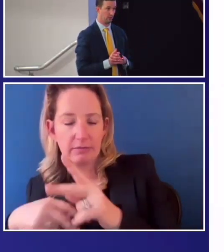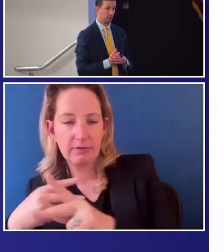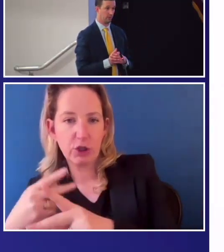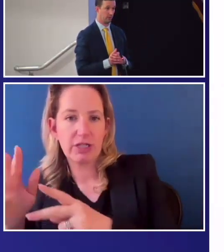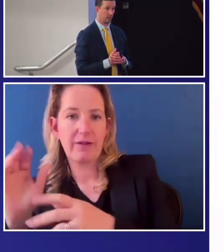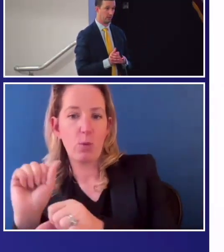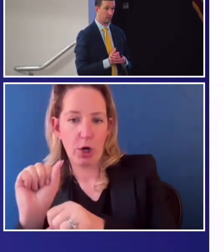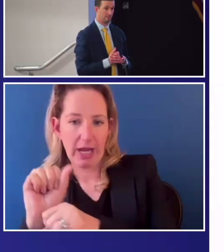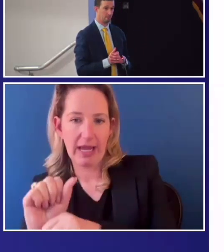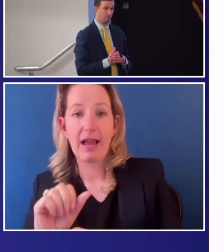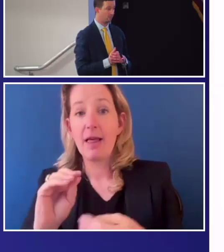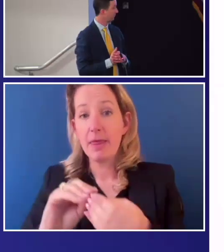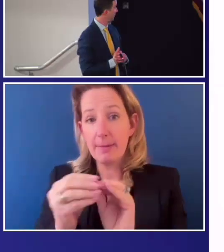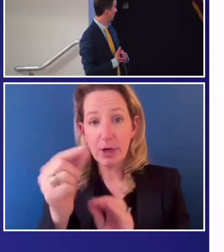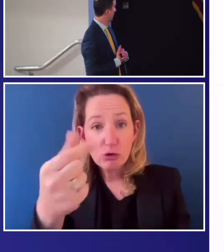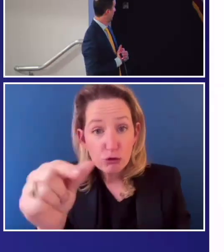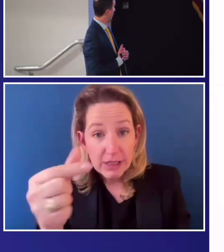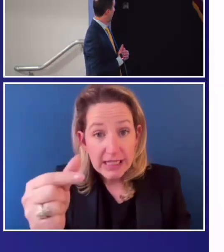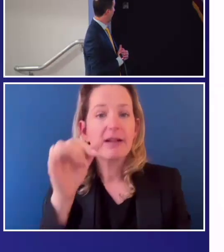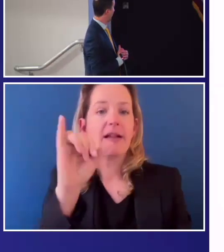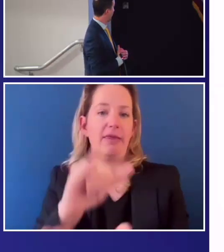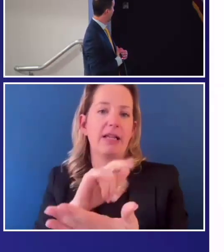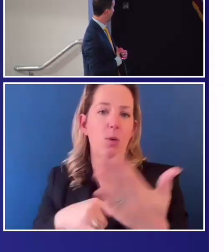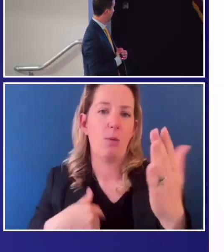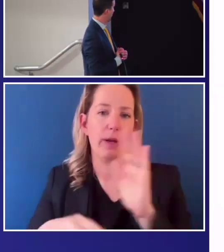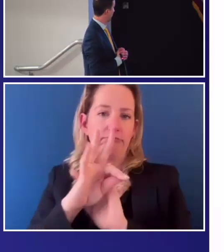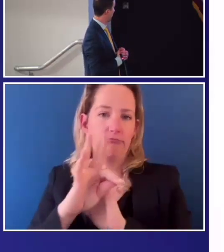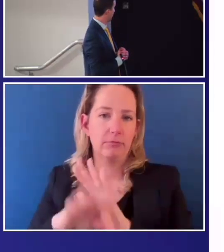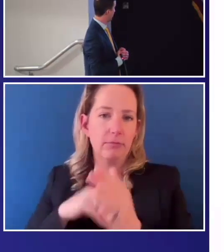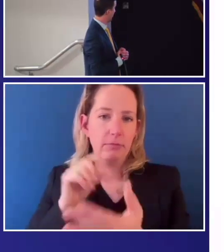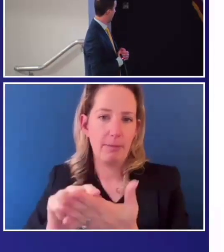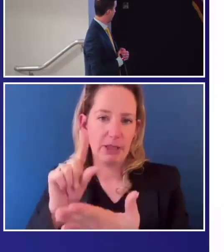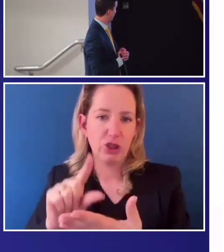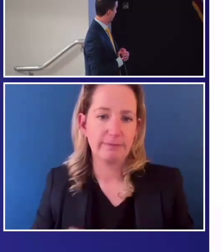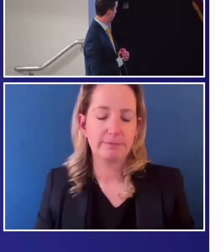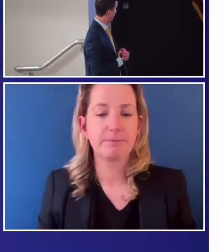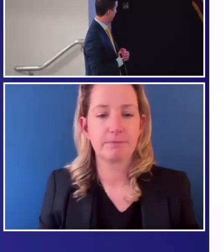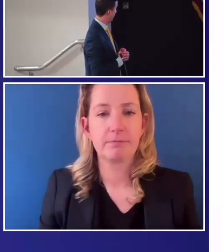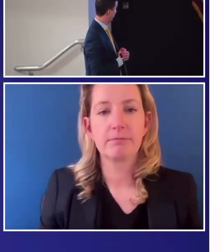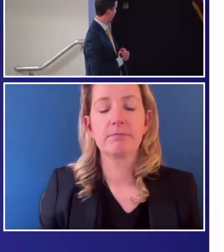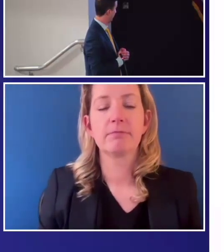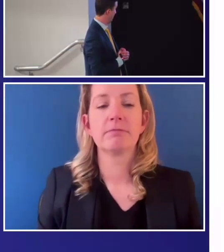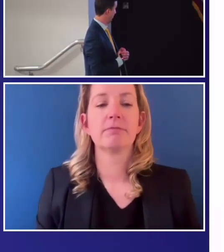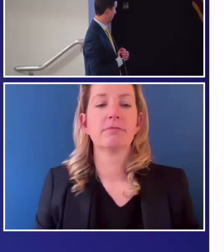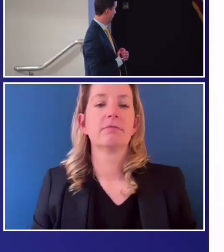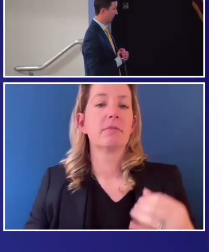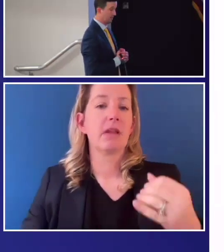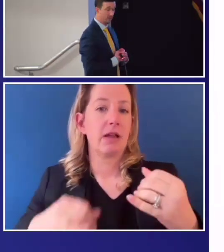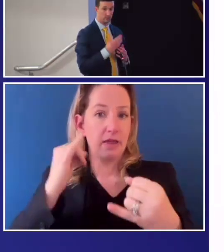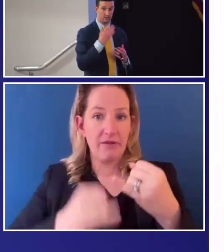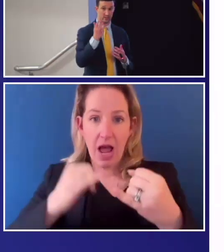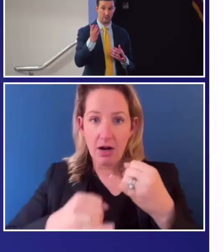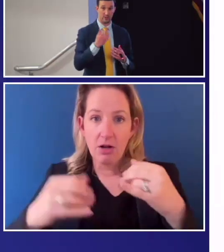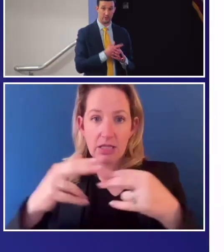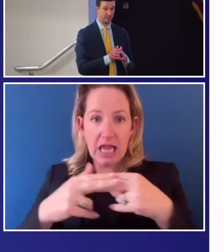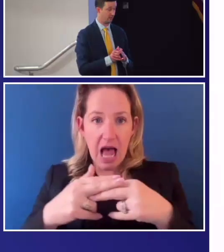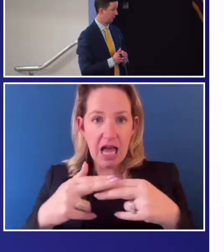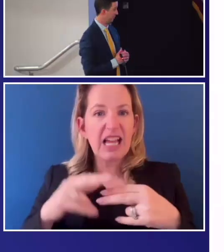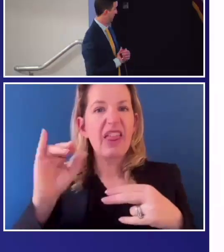published. And then the final set of slides is defining same field of study. This was a comment raised, I believe, by